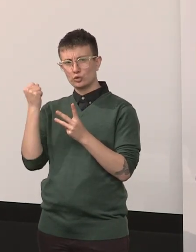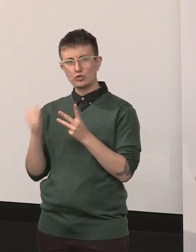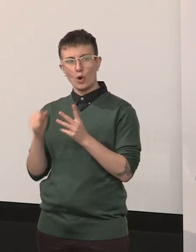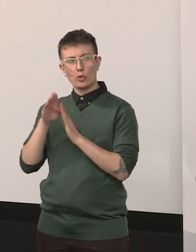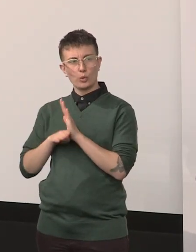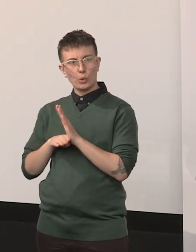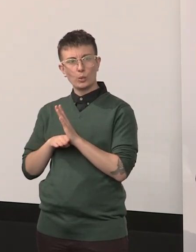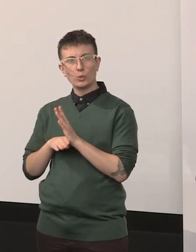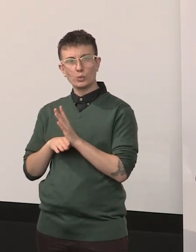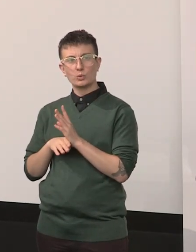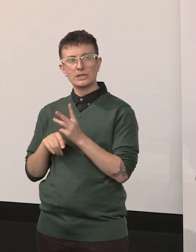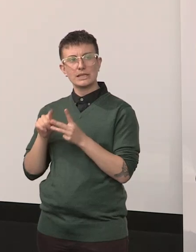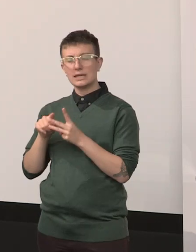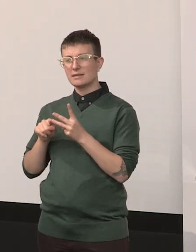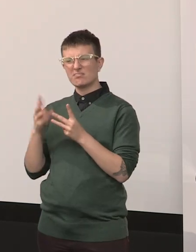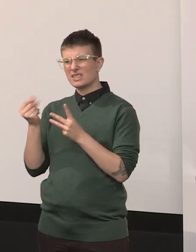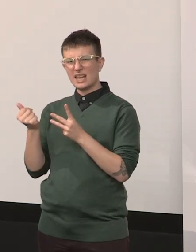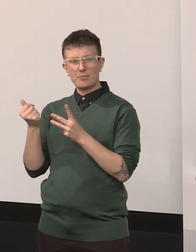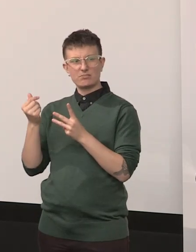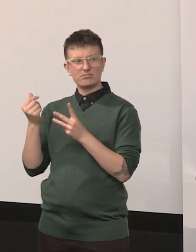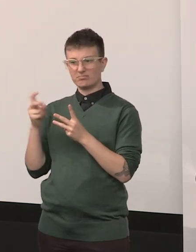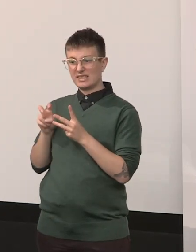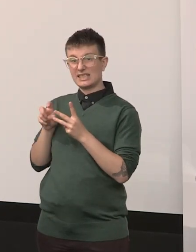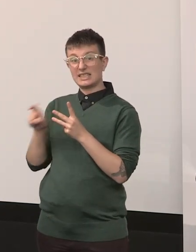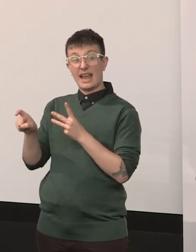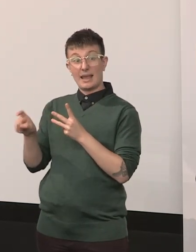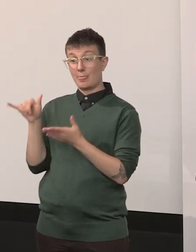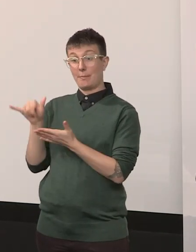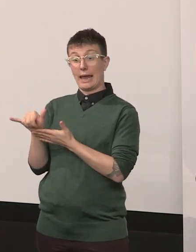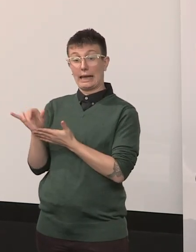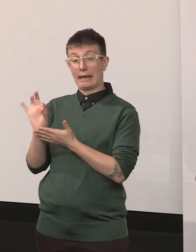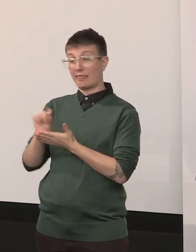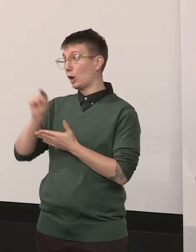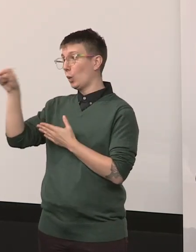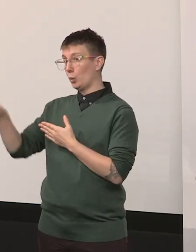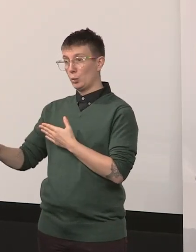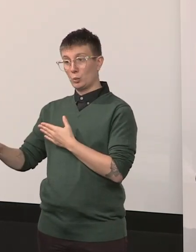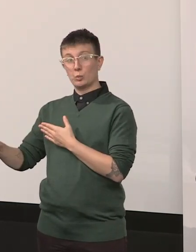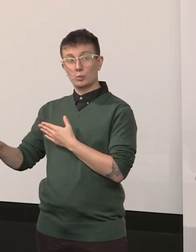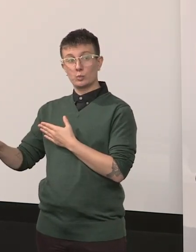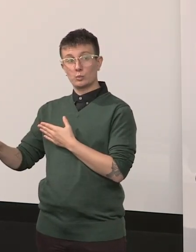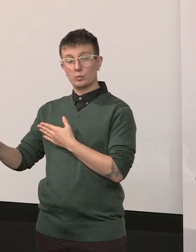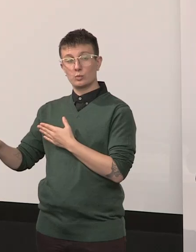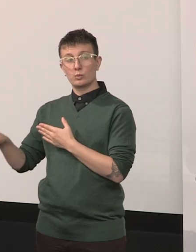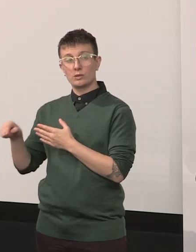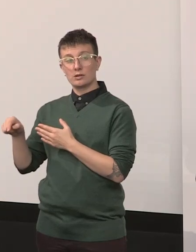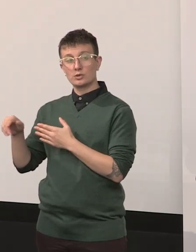routes have very strict protocols at the other end, including air crew staying - in one case, staying airside